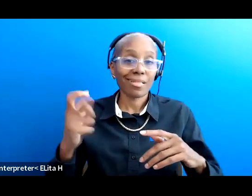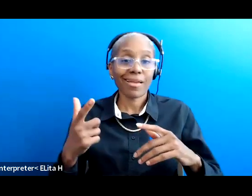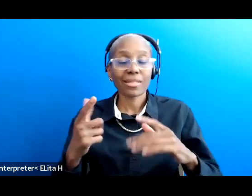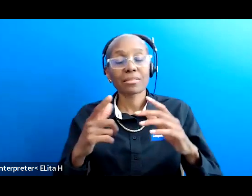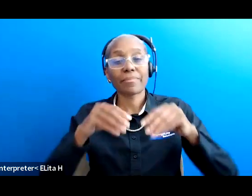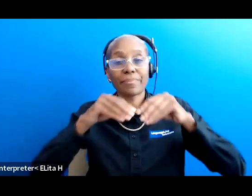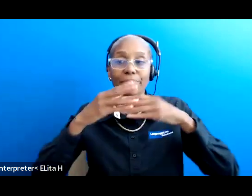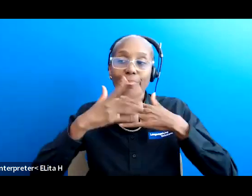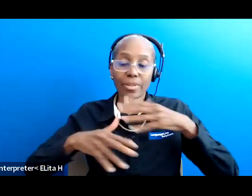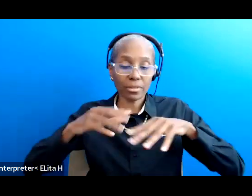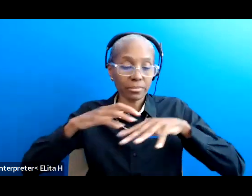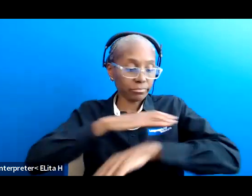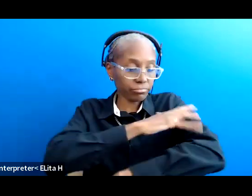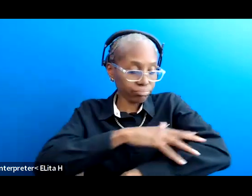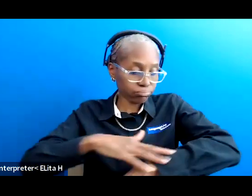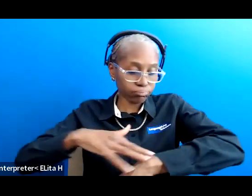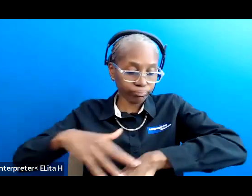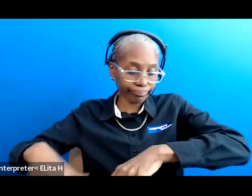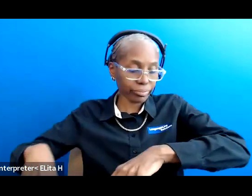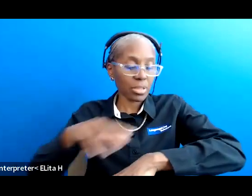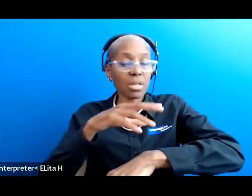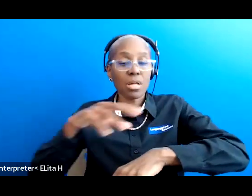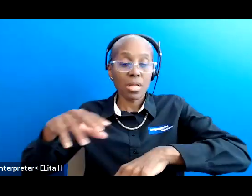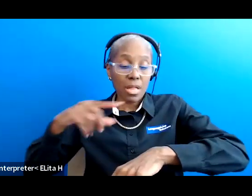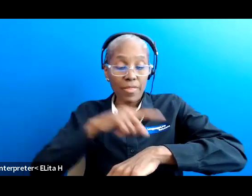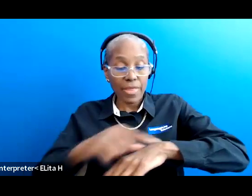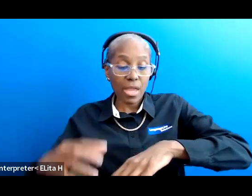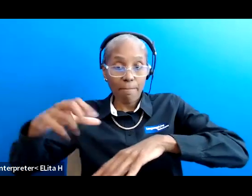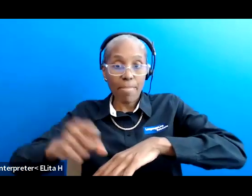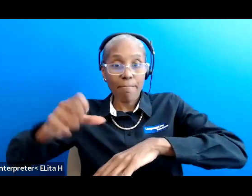in the legs pump the blood from the legs back up to the body.